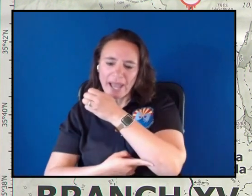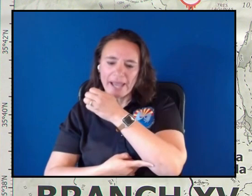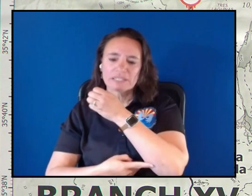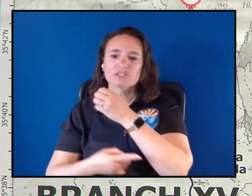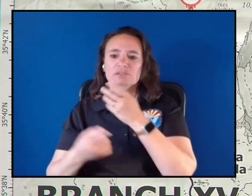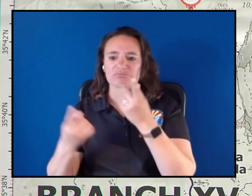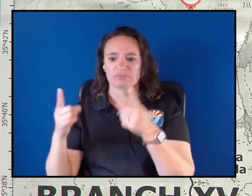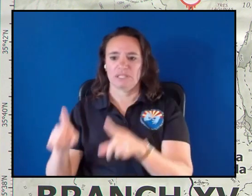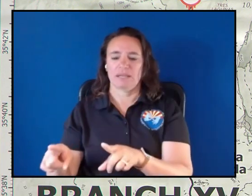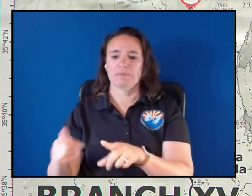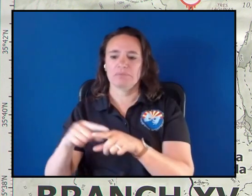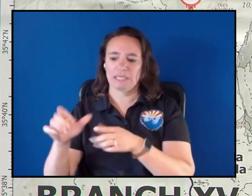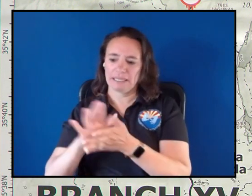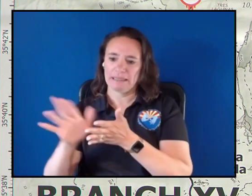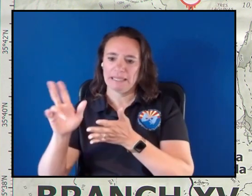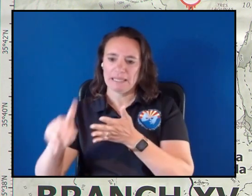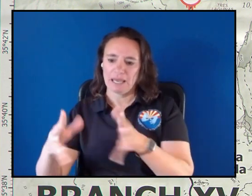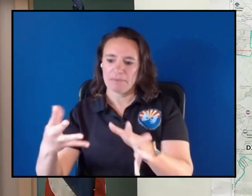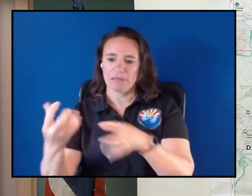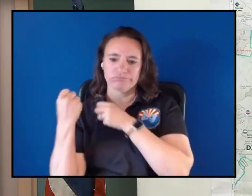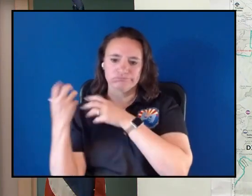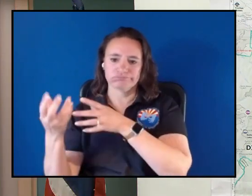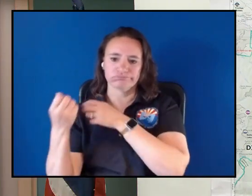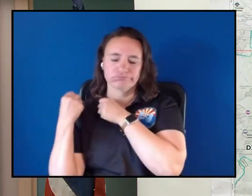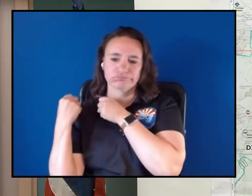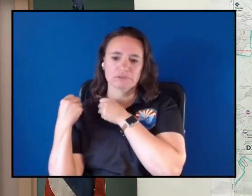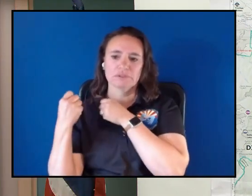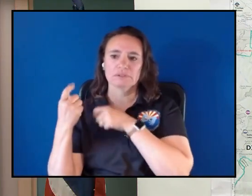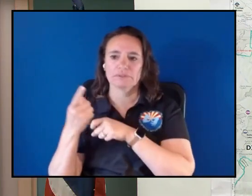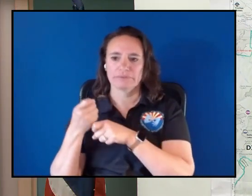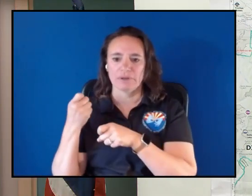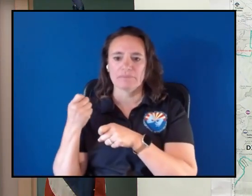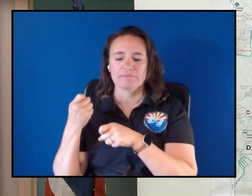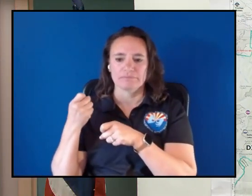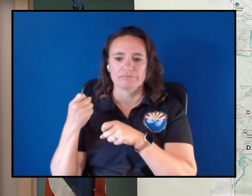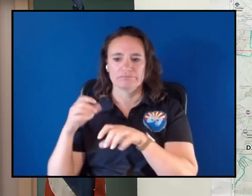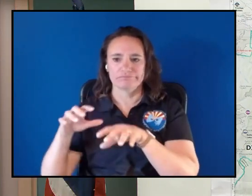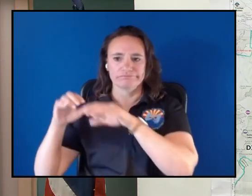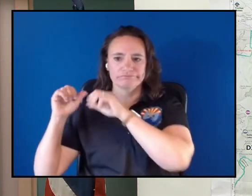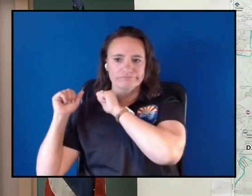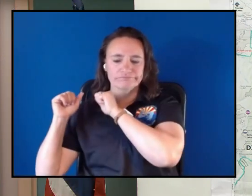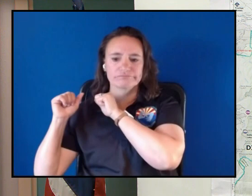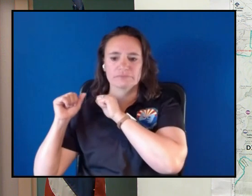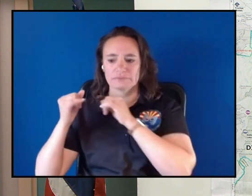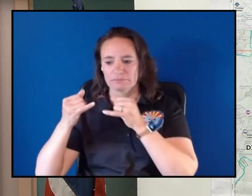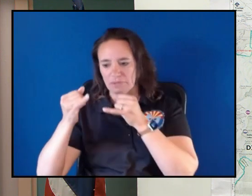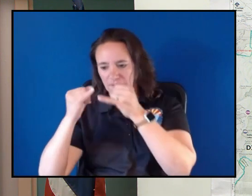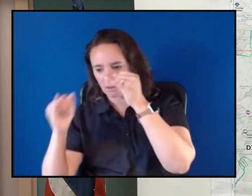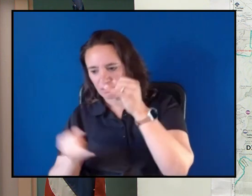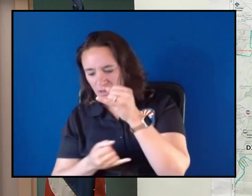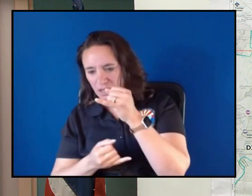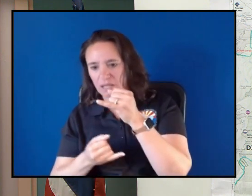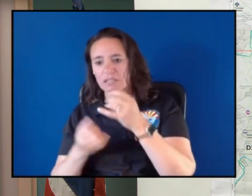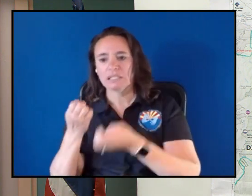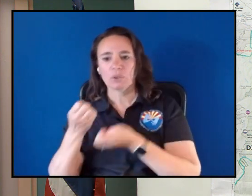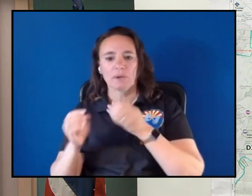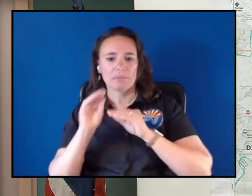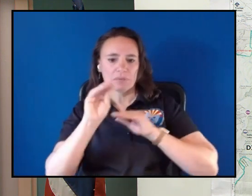cleaned up and backhauled off the line. Equipment, to places where it's more usable or the needs would be met.